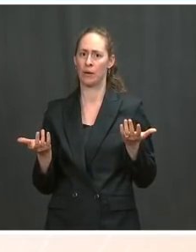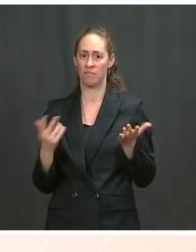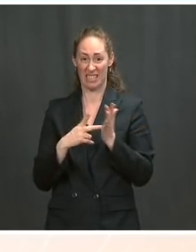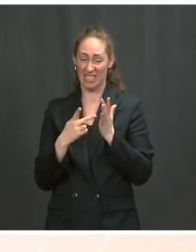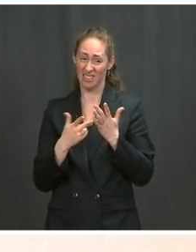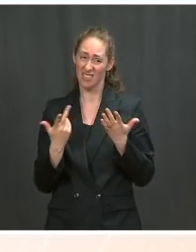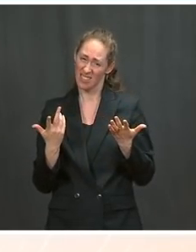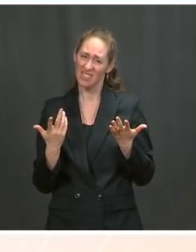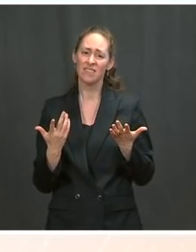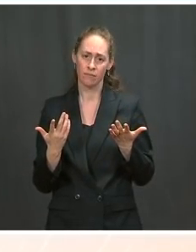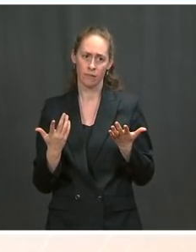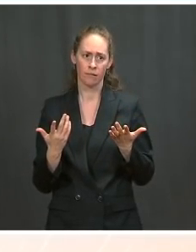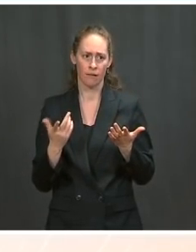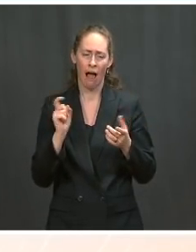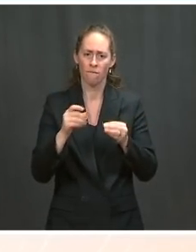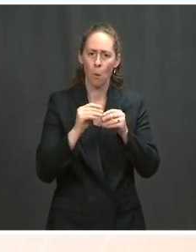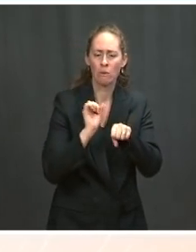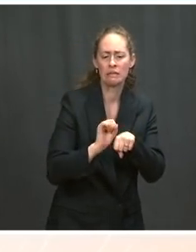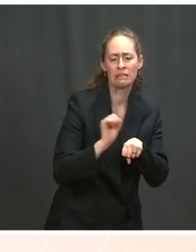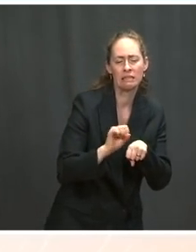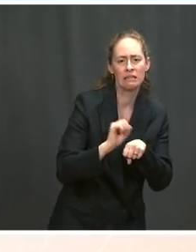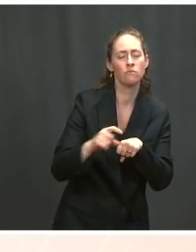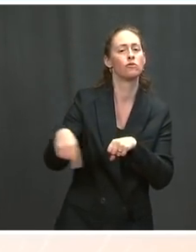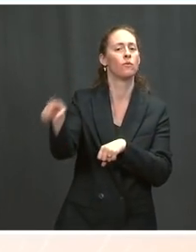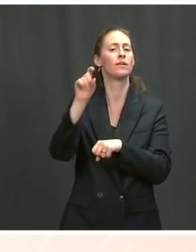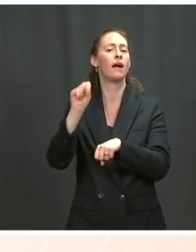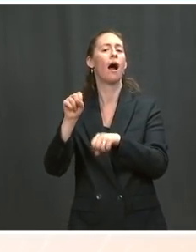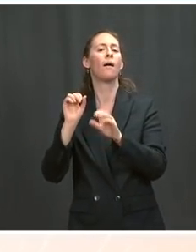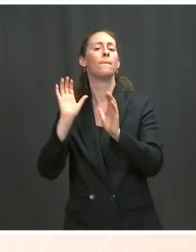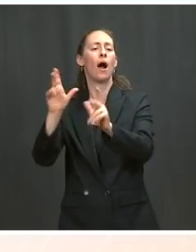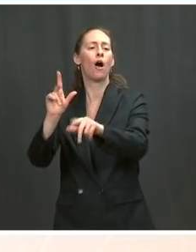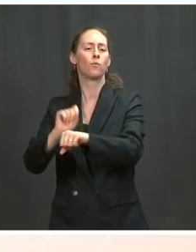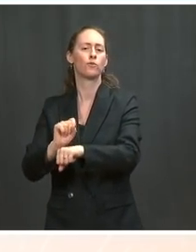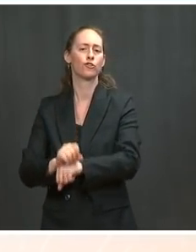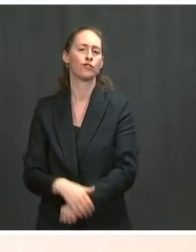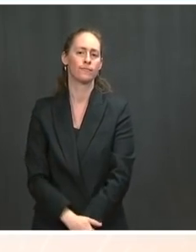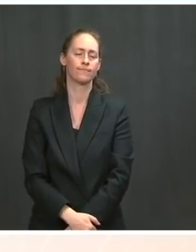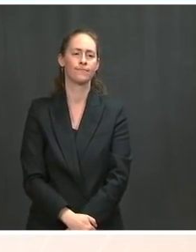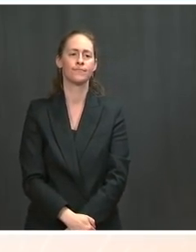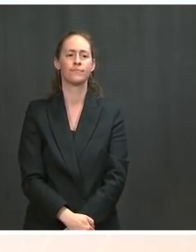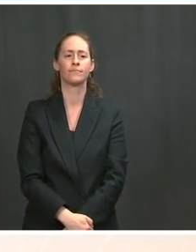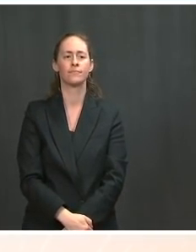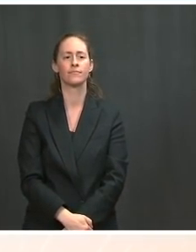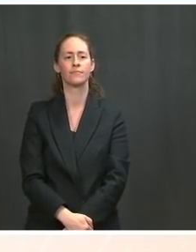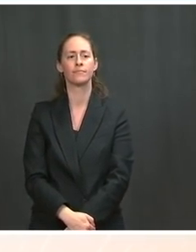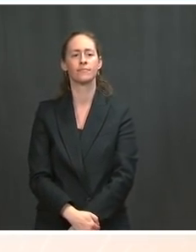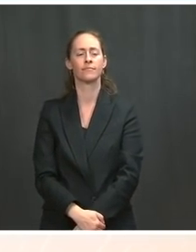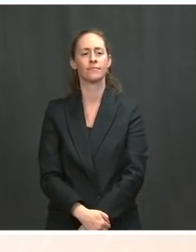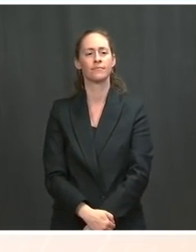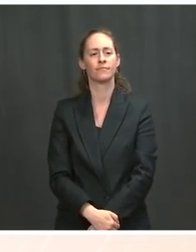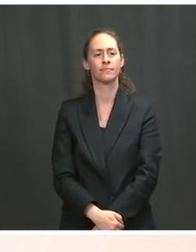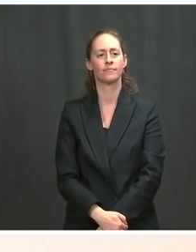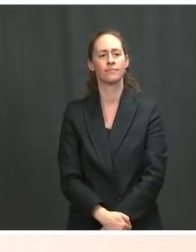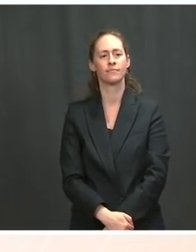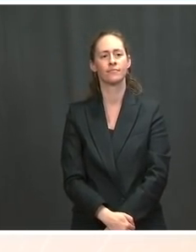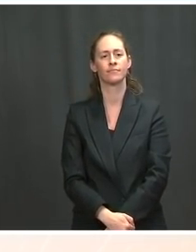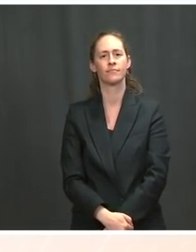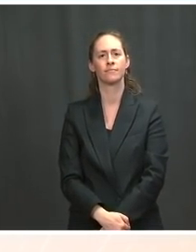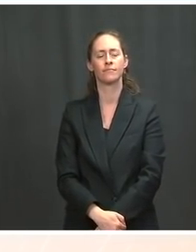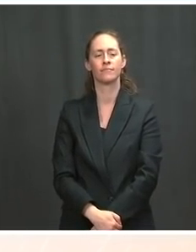Go ahead. The Press: Thanks. Just a few questions on Colonial -- Ms. Psaki: Sure. The Press: -- and the Jones waiver, if you're willing. Can you identify the name of the tanker yet?